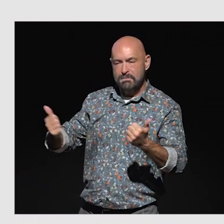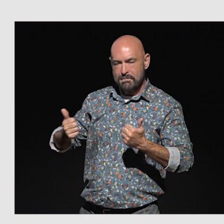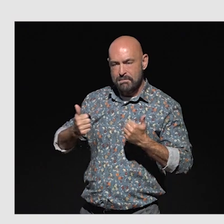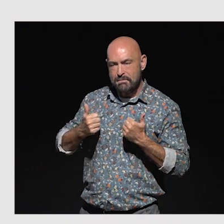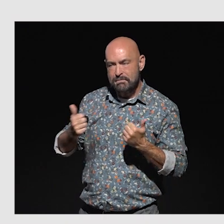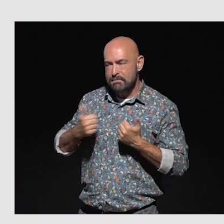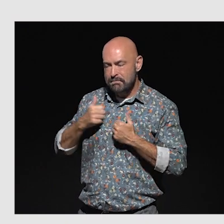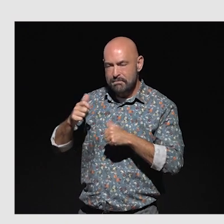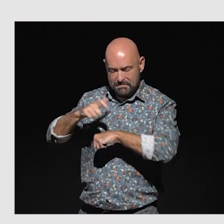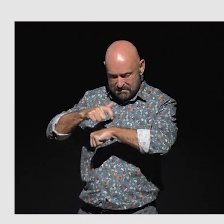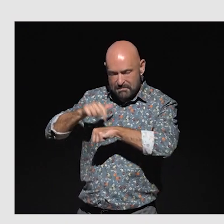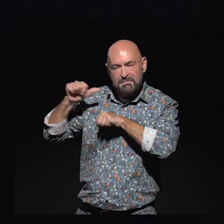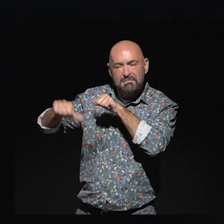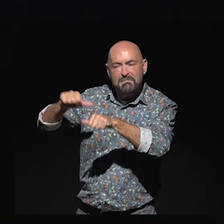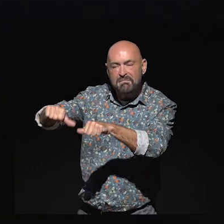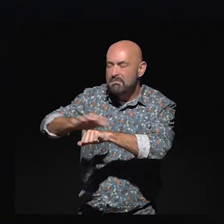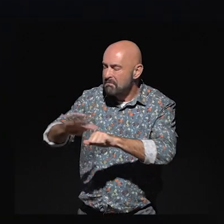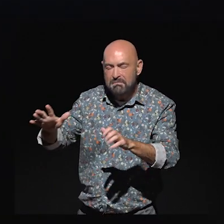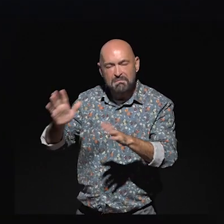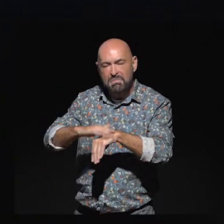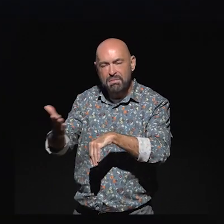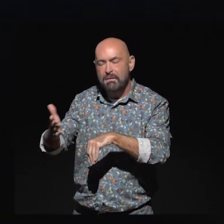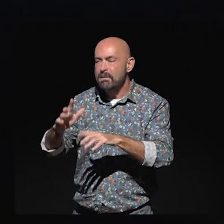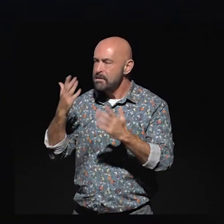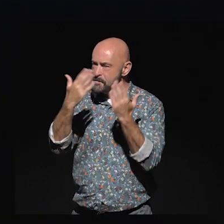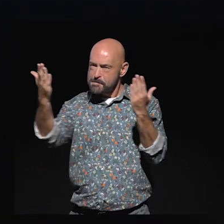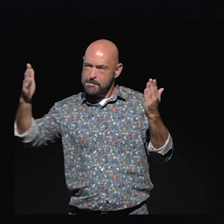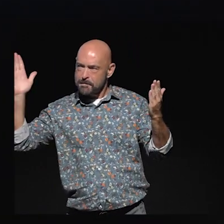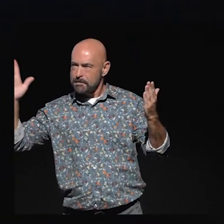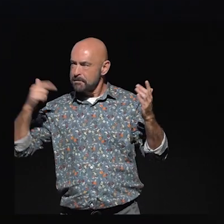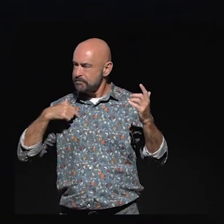Chronology didn't interest him particularly. He was going to put together things